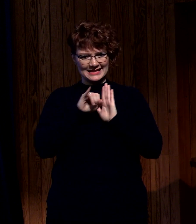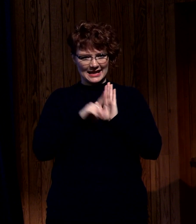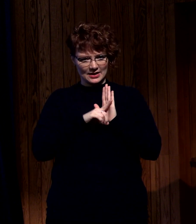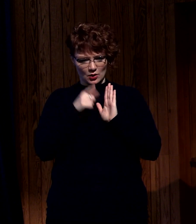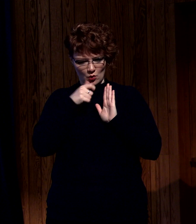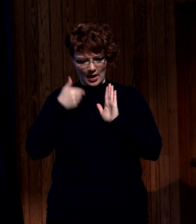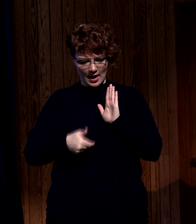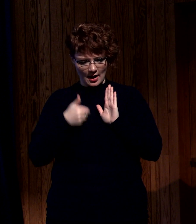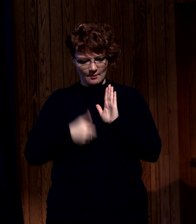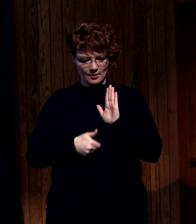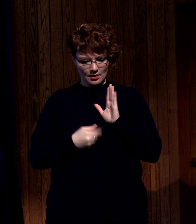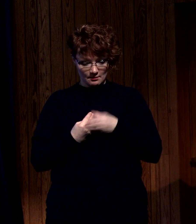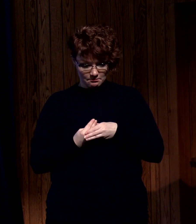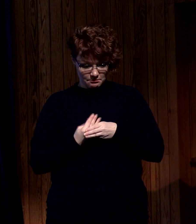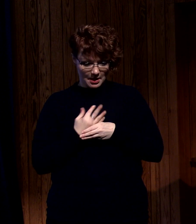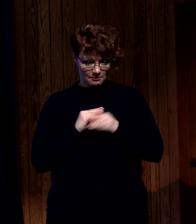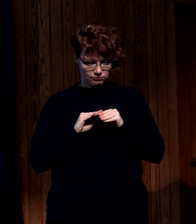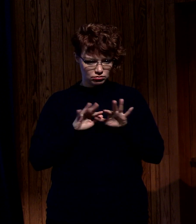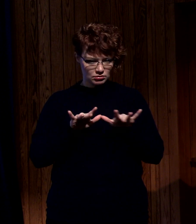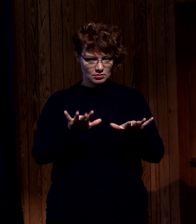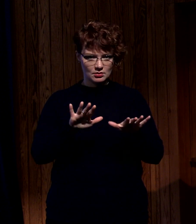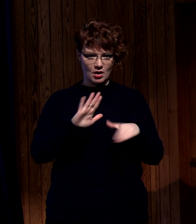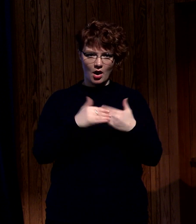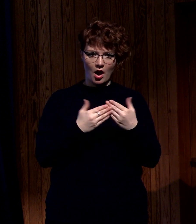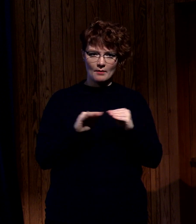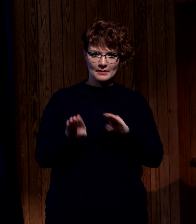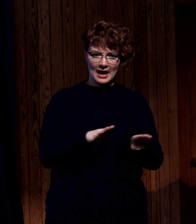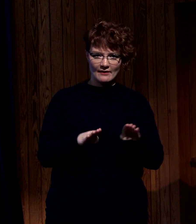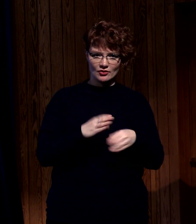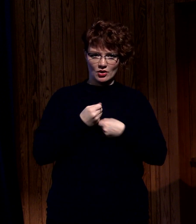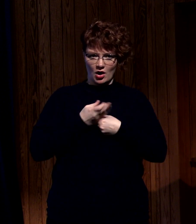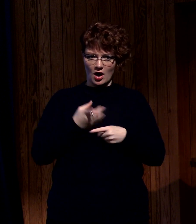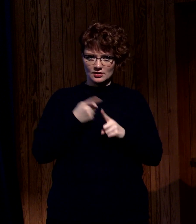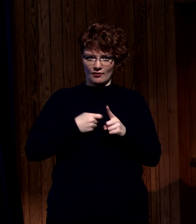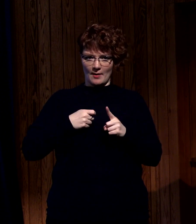wellspring from which all our actions and behaviors full flow,